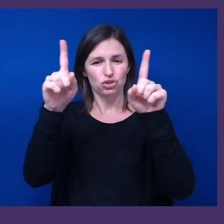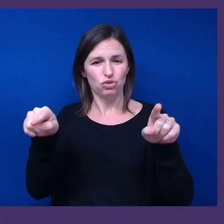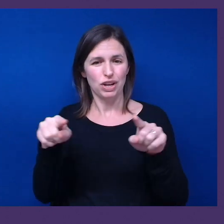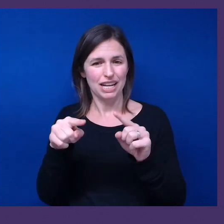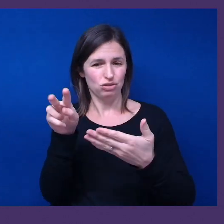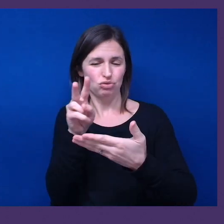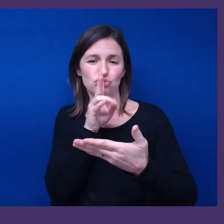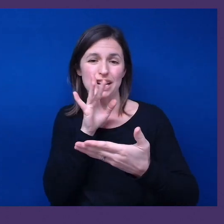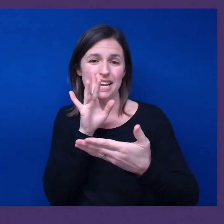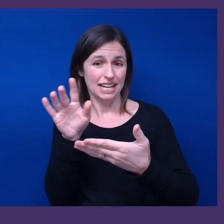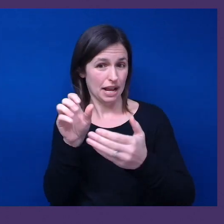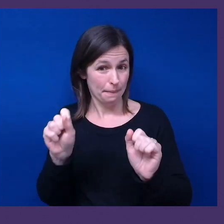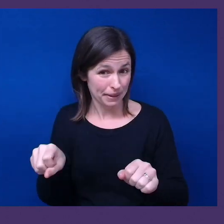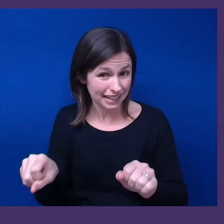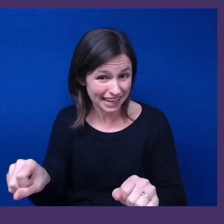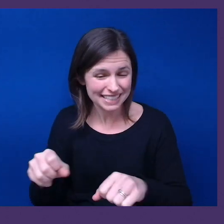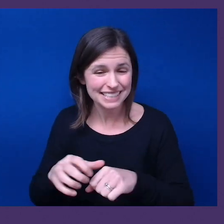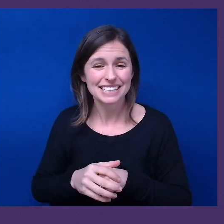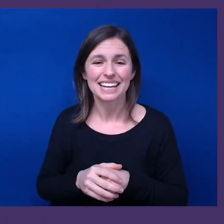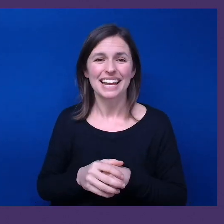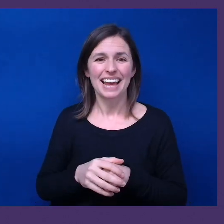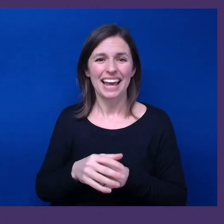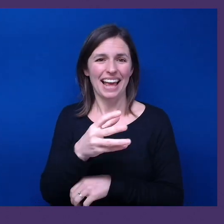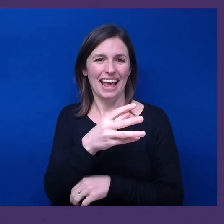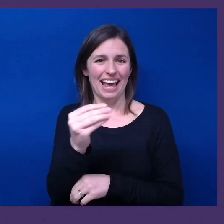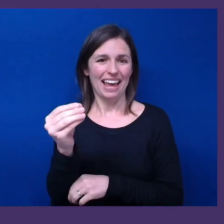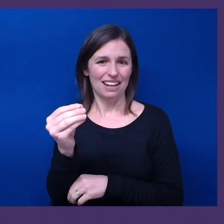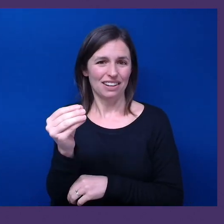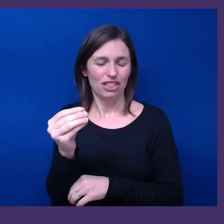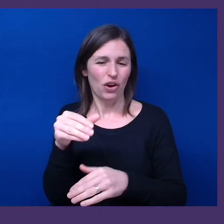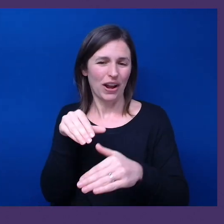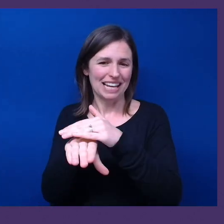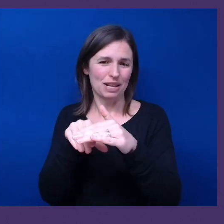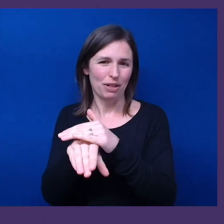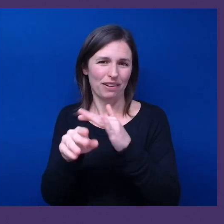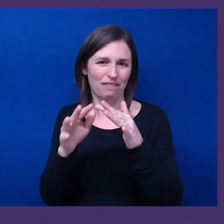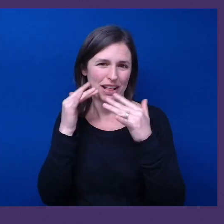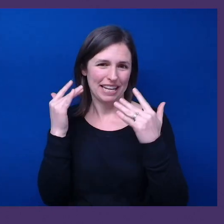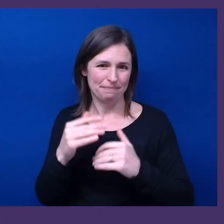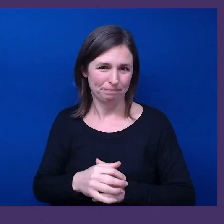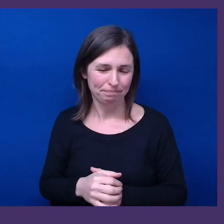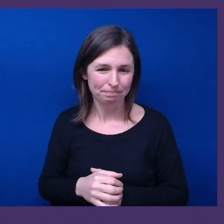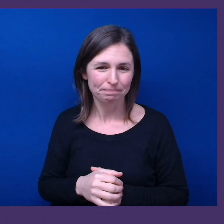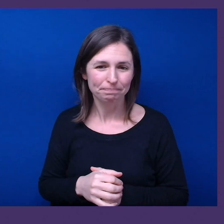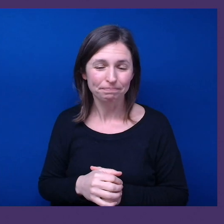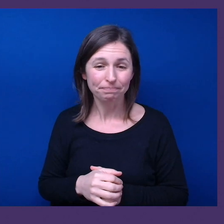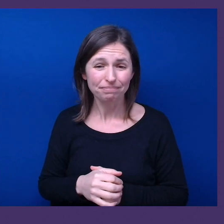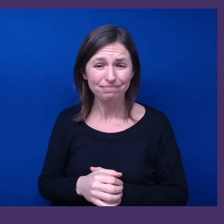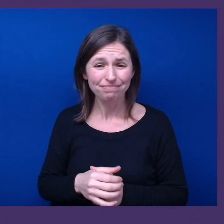These courses were designed by industry experts, and they're also disabled-led because who better